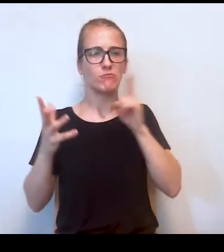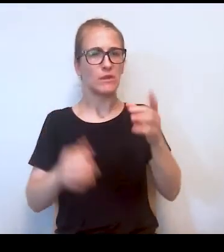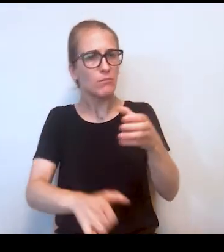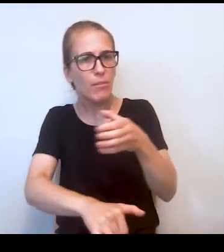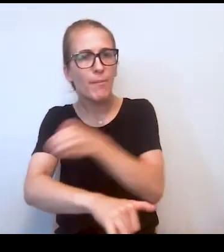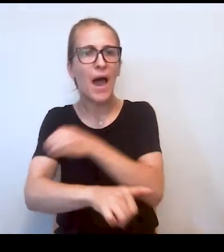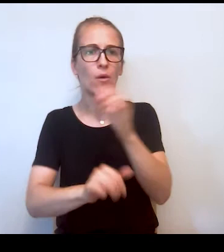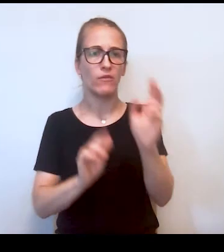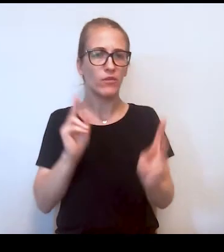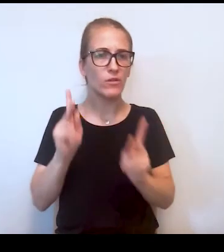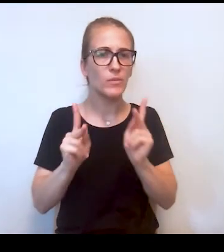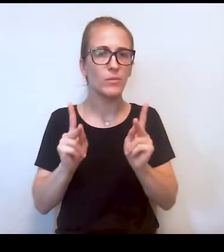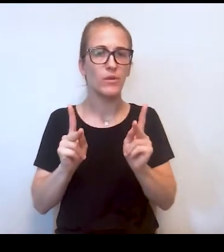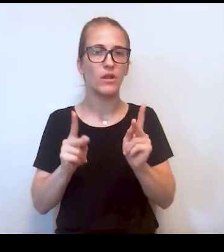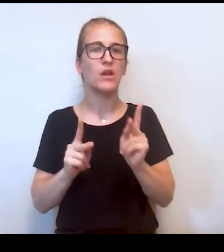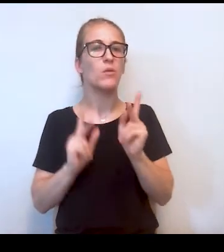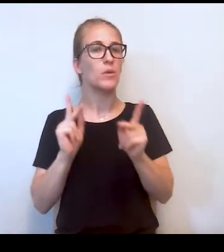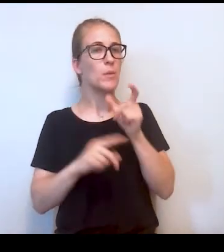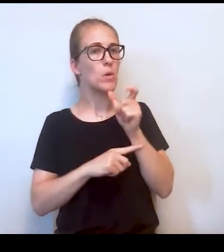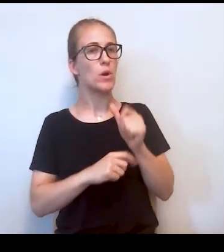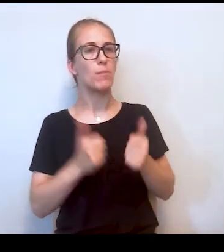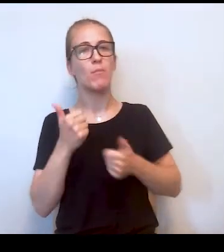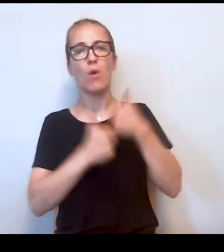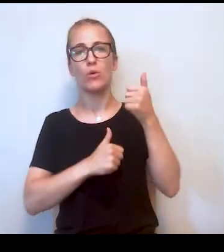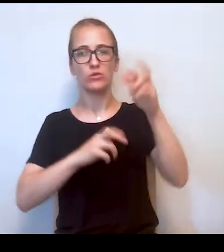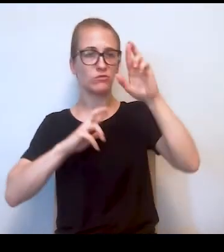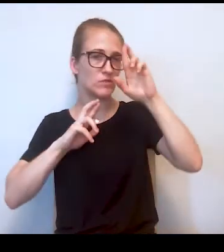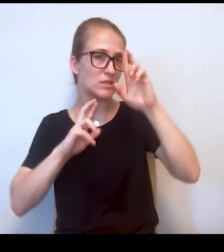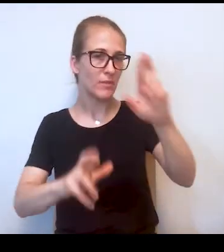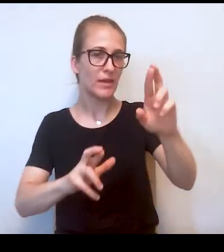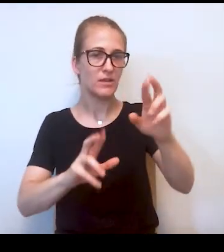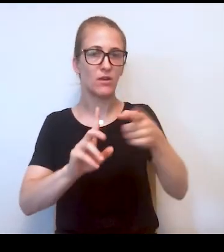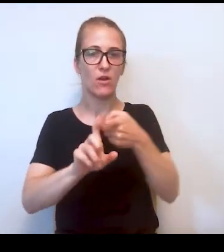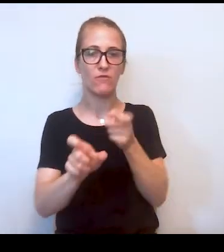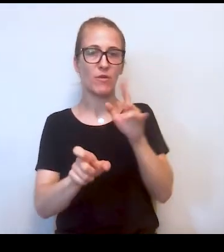of the people who erased the commonality of hypermobility.